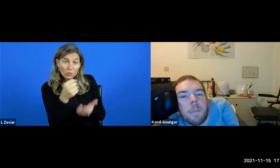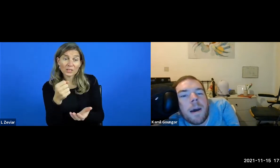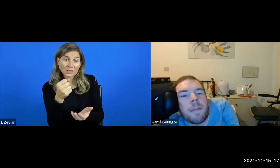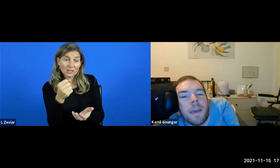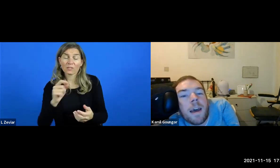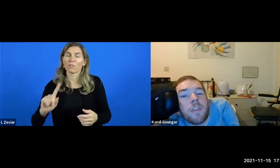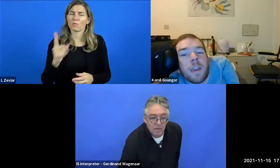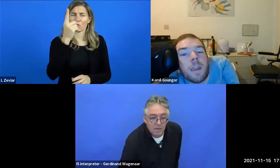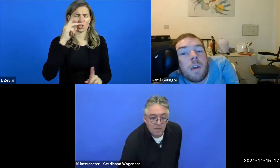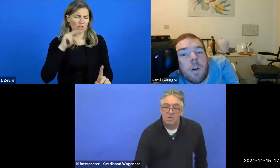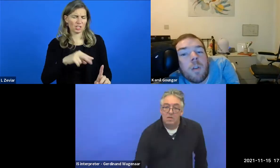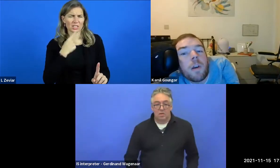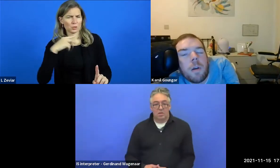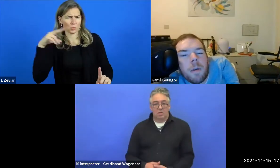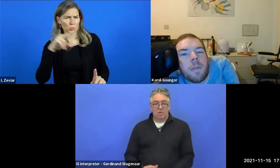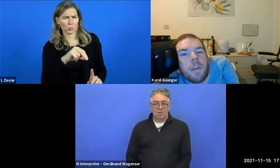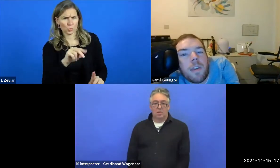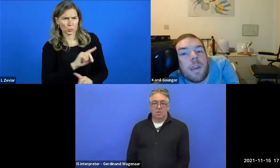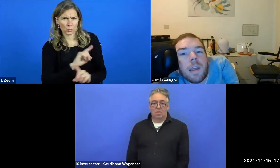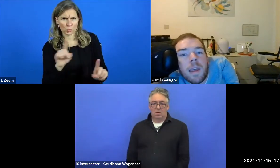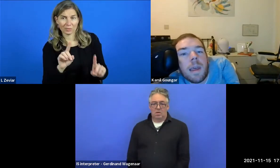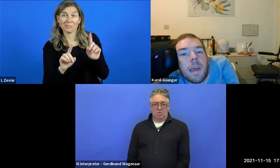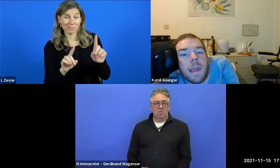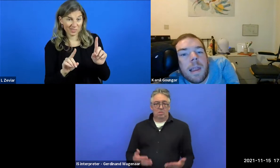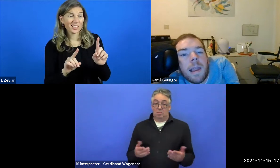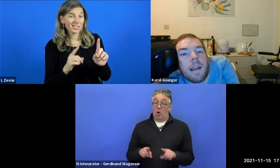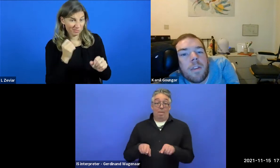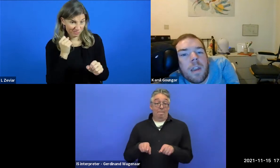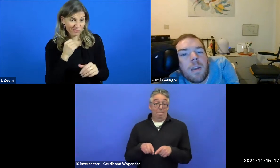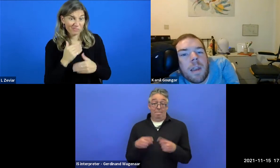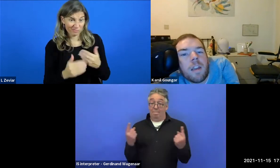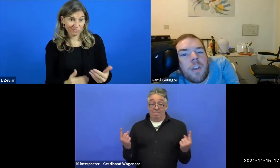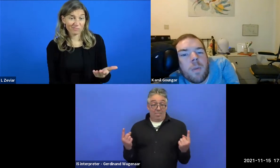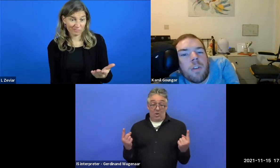But the answer of this legal service was